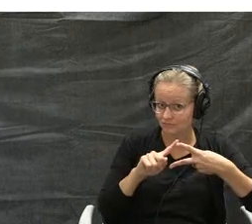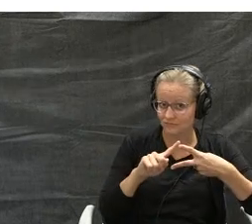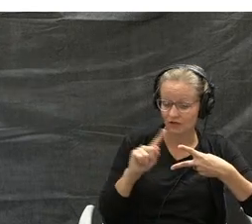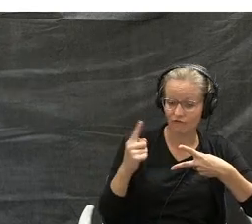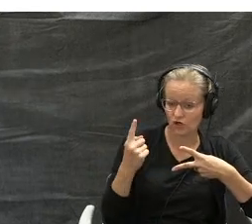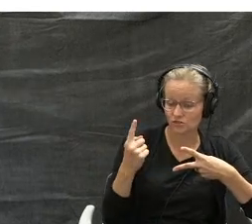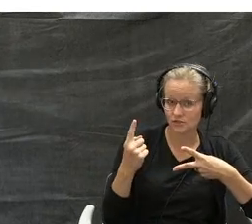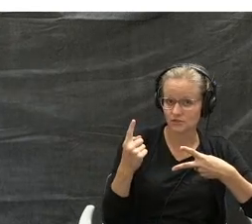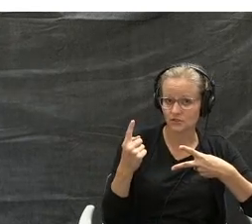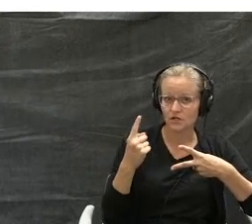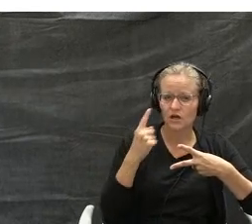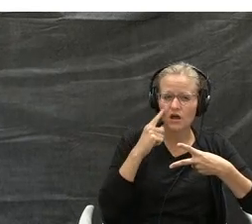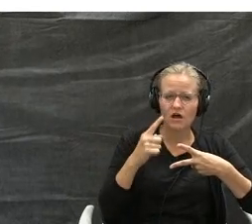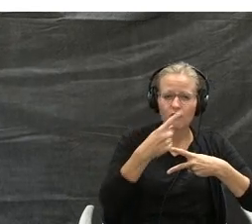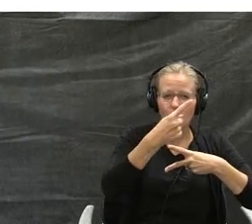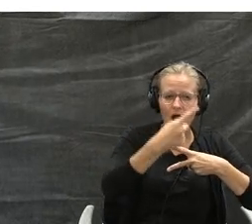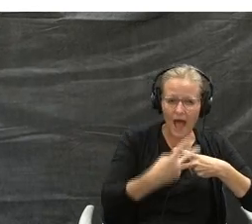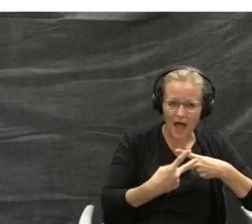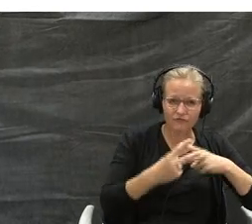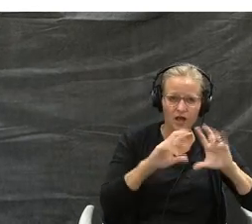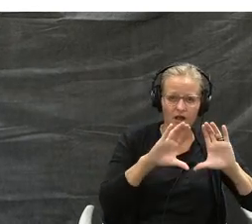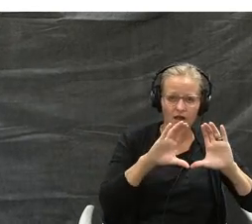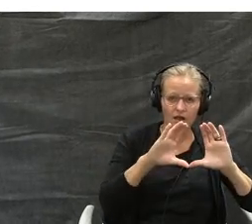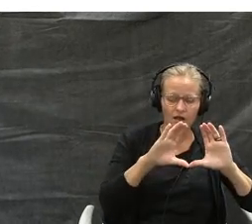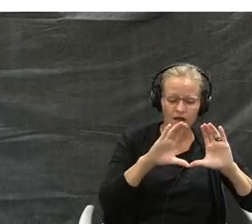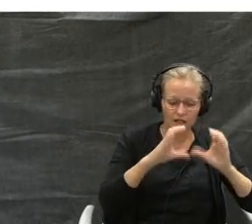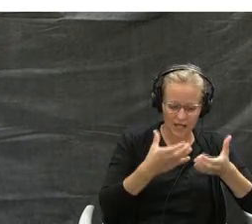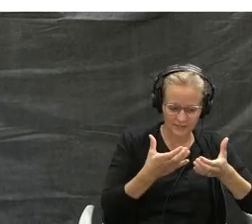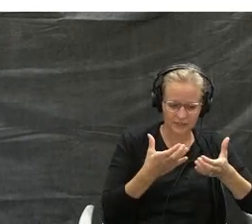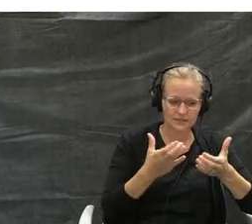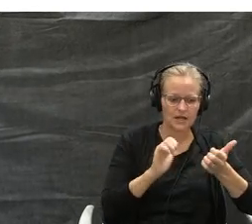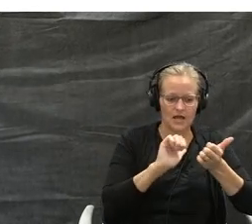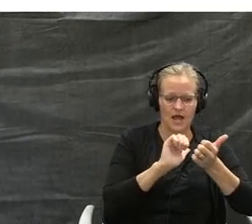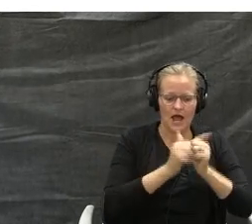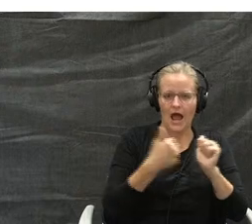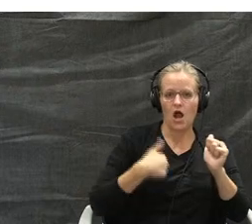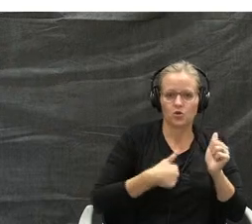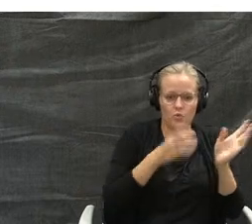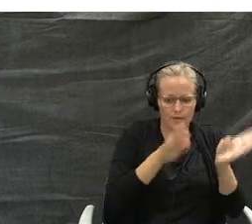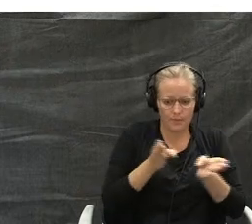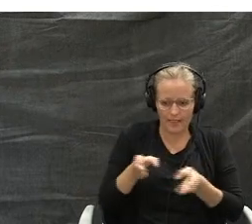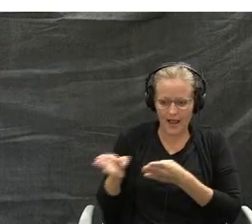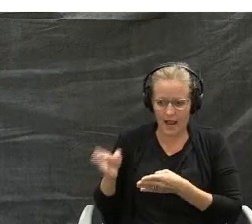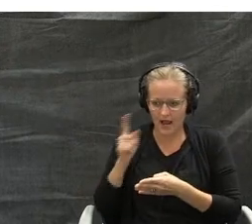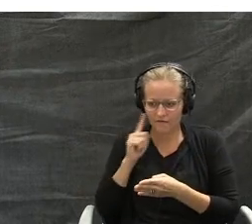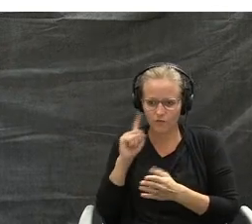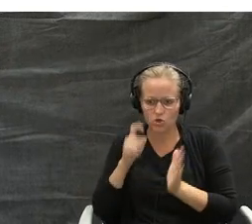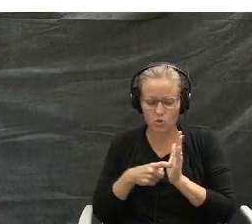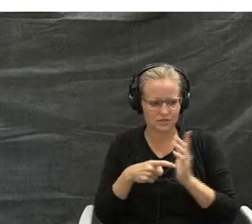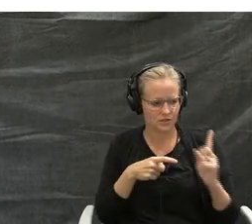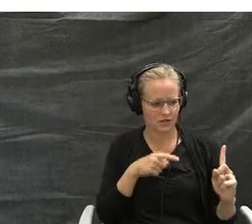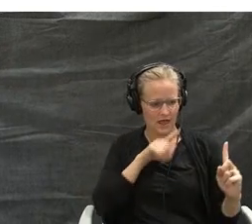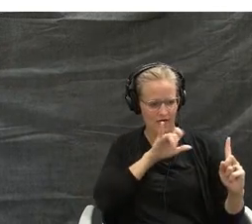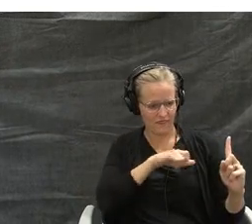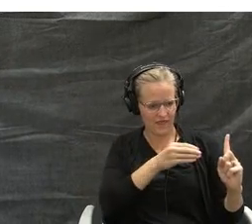family be coordinated to minimize differences in one child being at school on one day and the other child being in